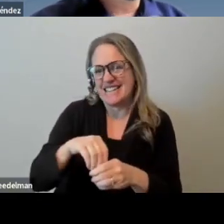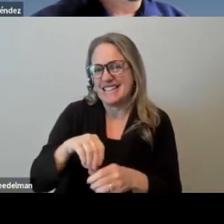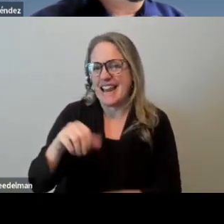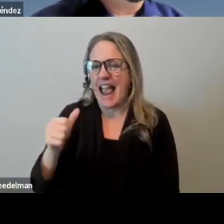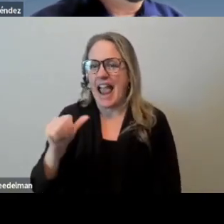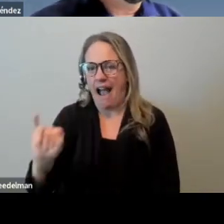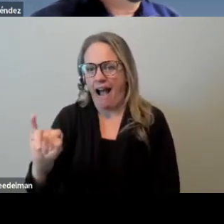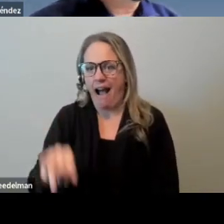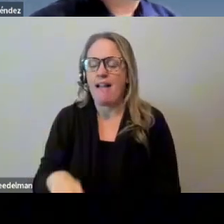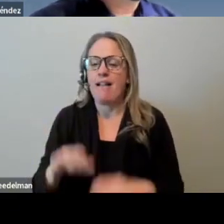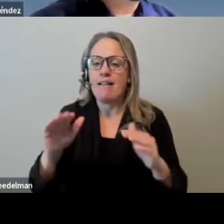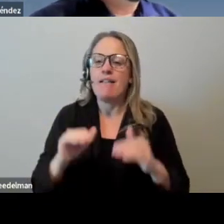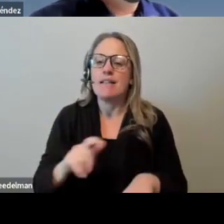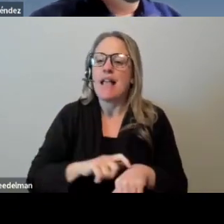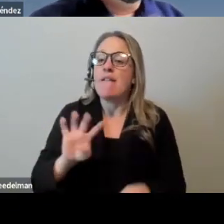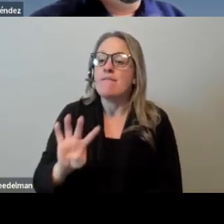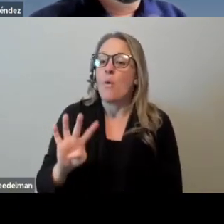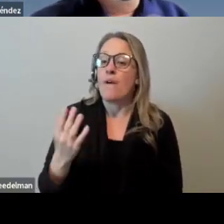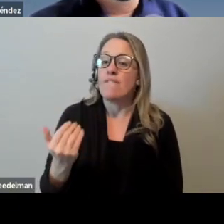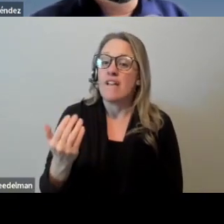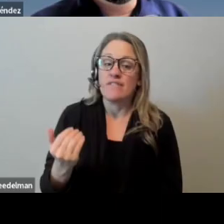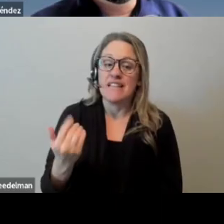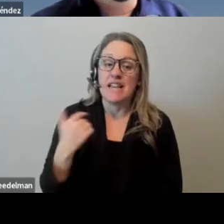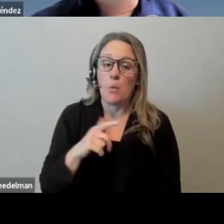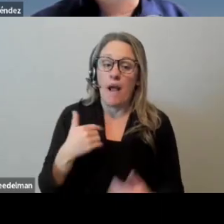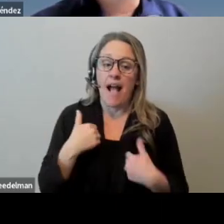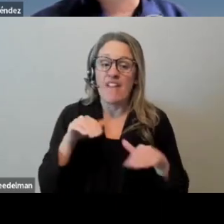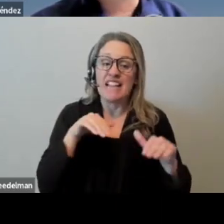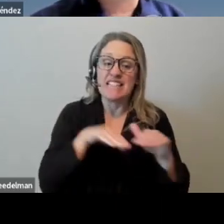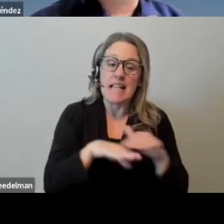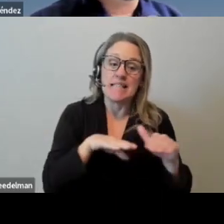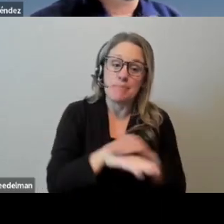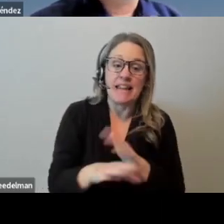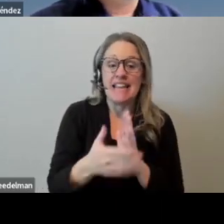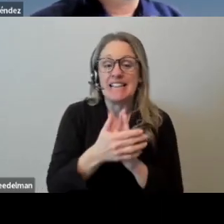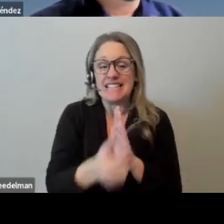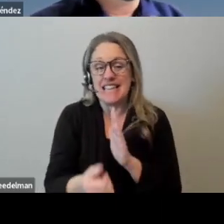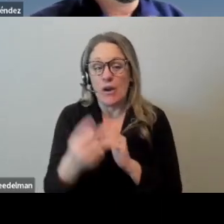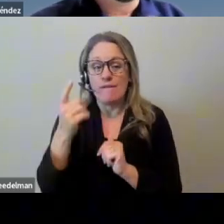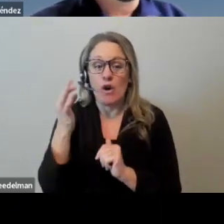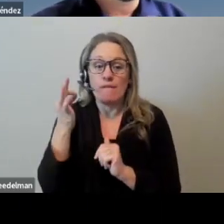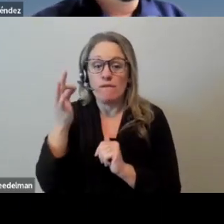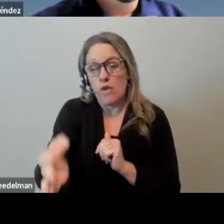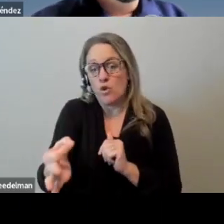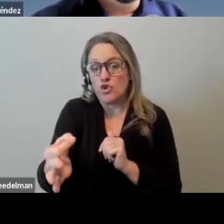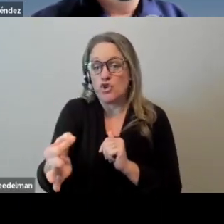At 4:15 PM Eastern, accessibility, the skill that future-proofs your tech career.